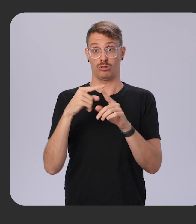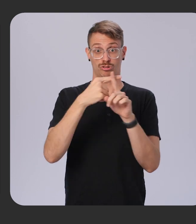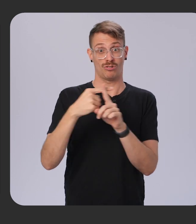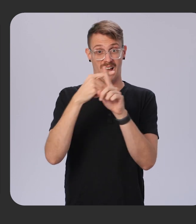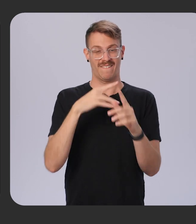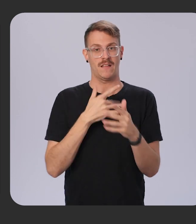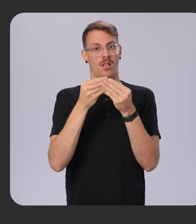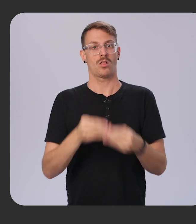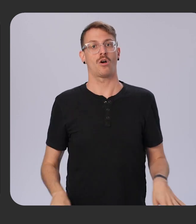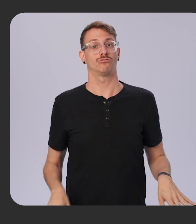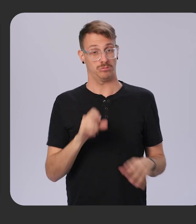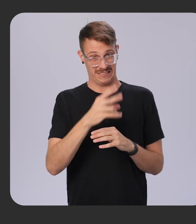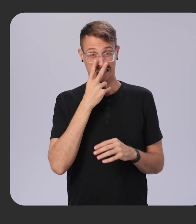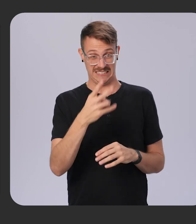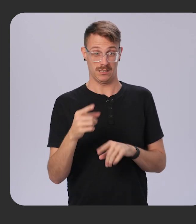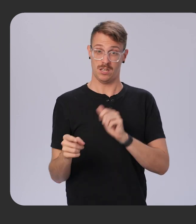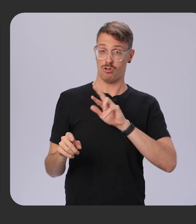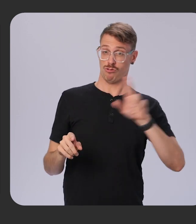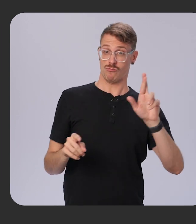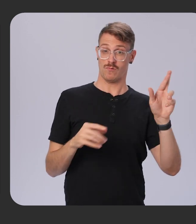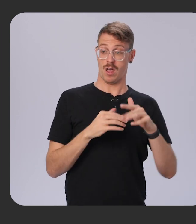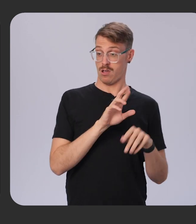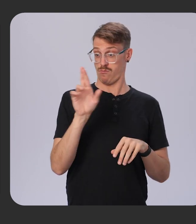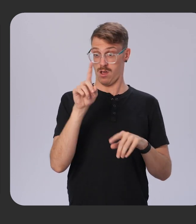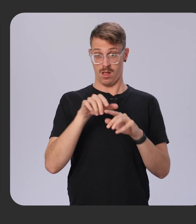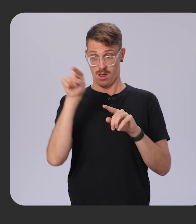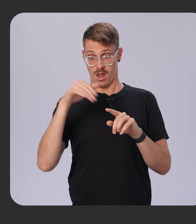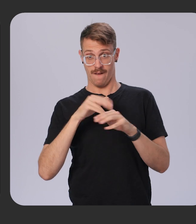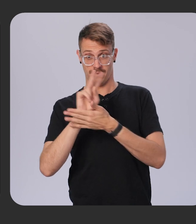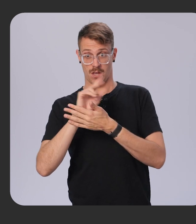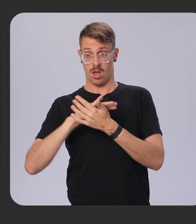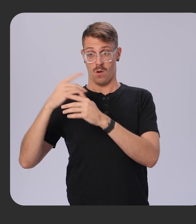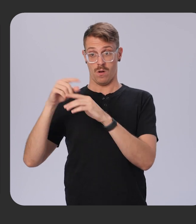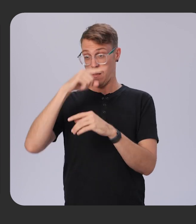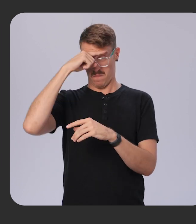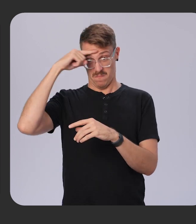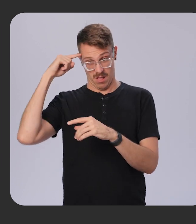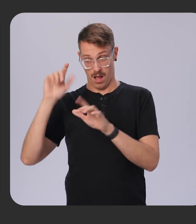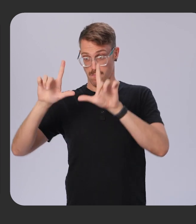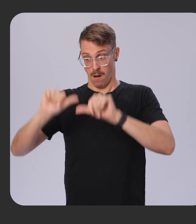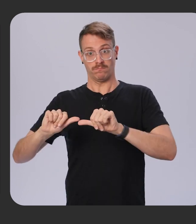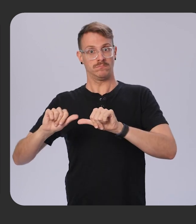how motion tracking is able to continue appropriately even when the screen goes black.